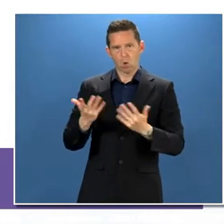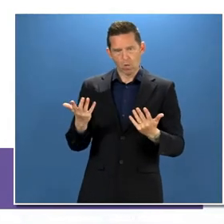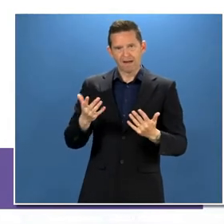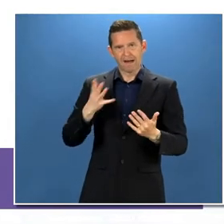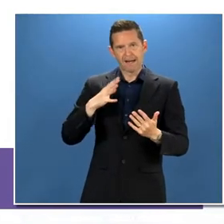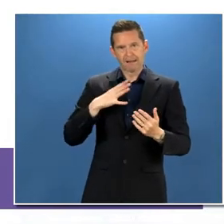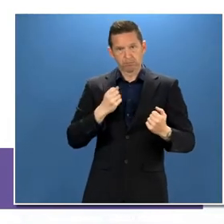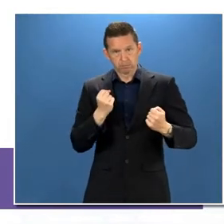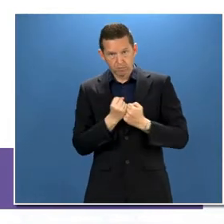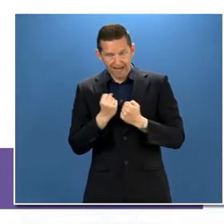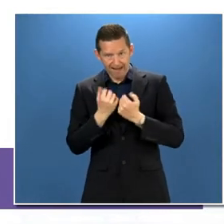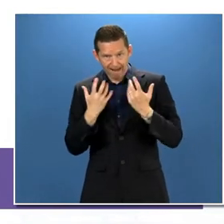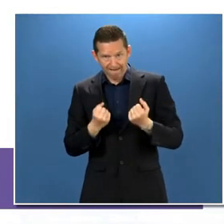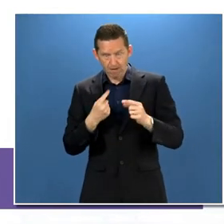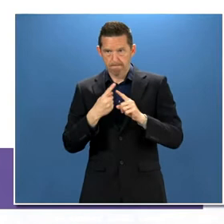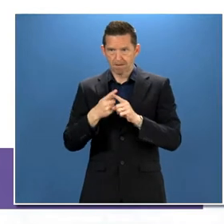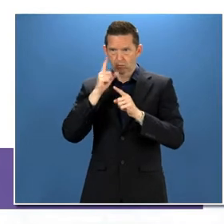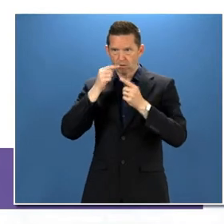being able to complete my studies again.